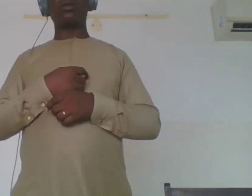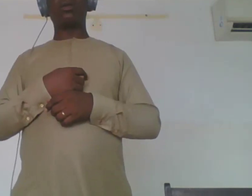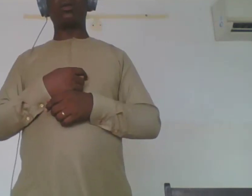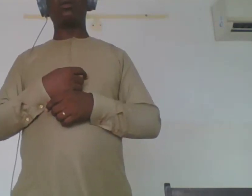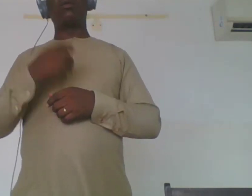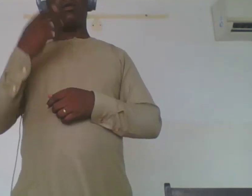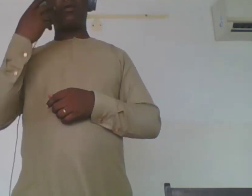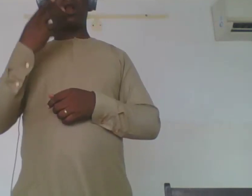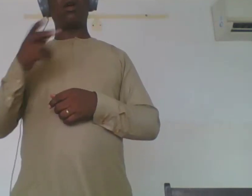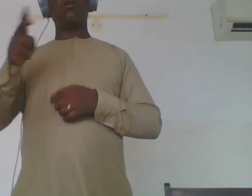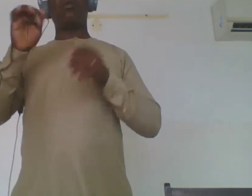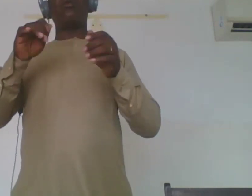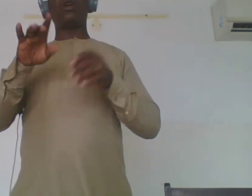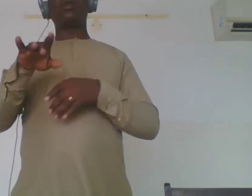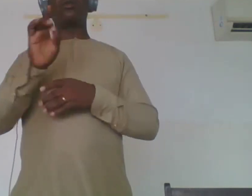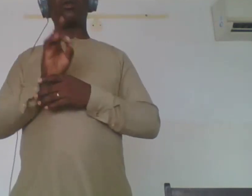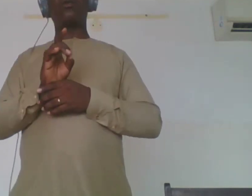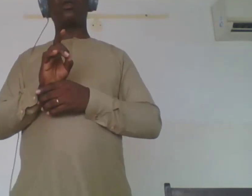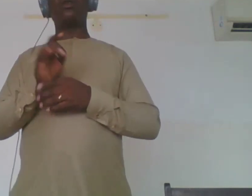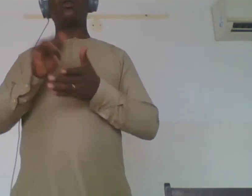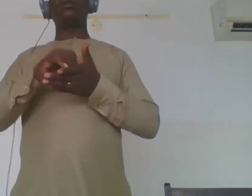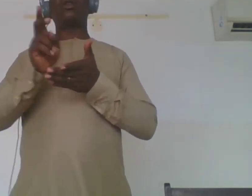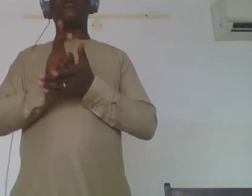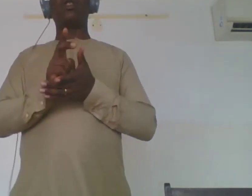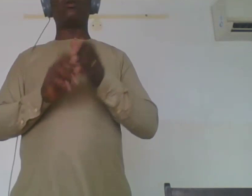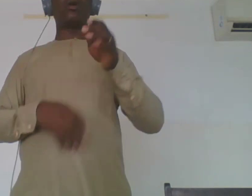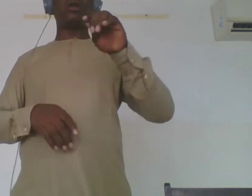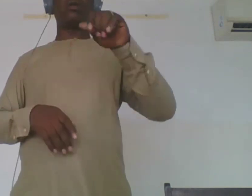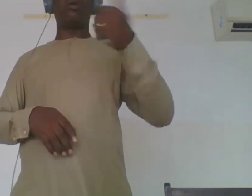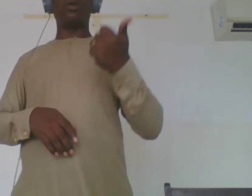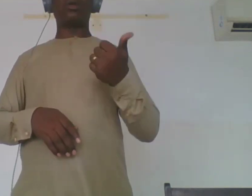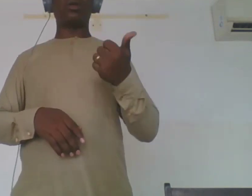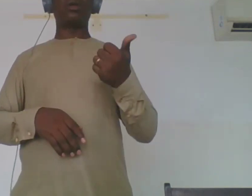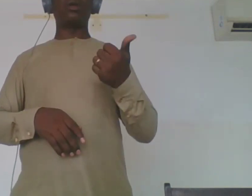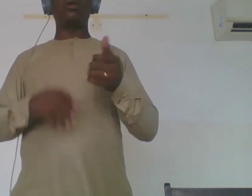pouvez trouver cette vidéo et d'autres euh des vidéos de beaucoup de nos